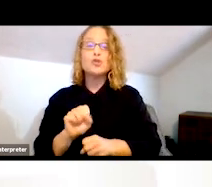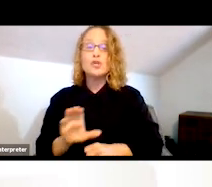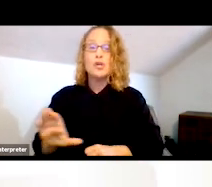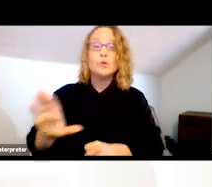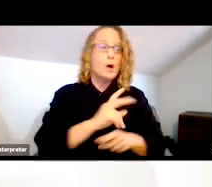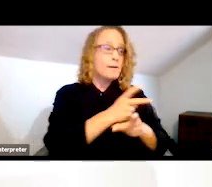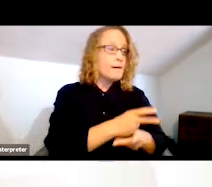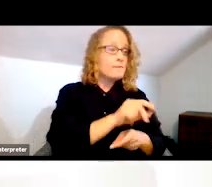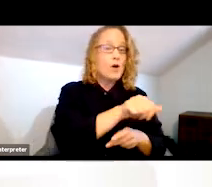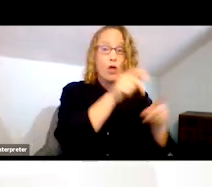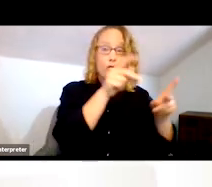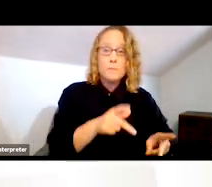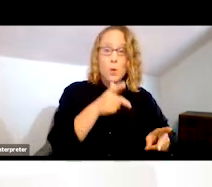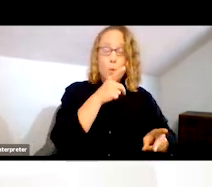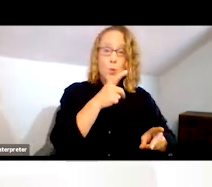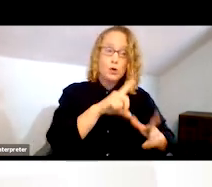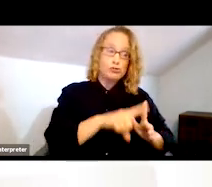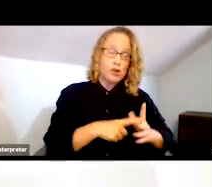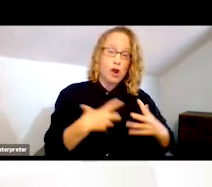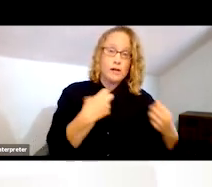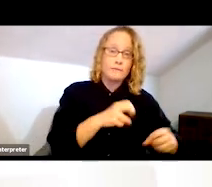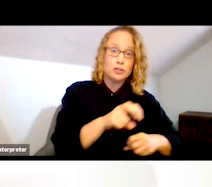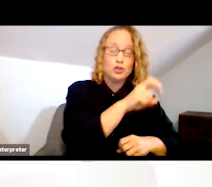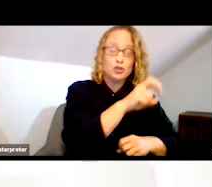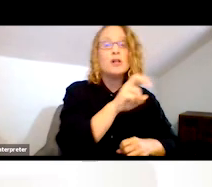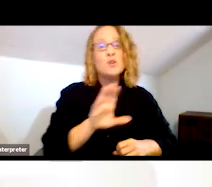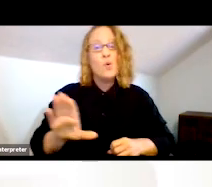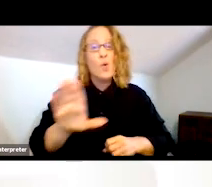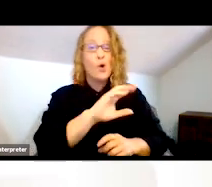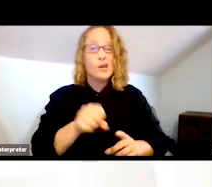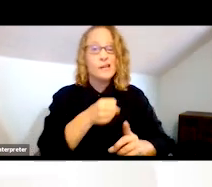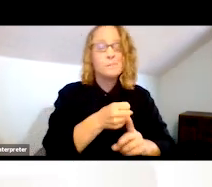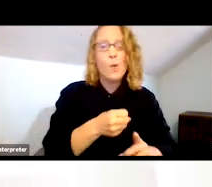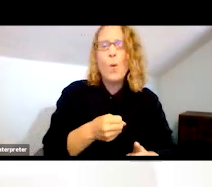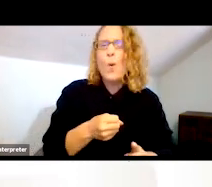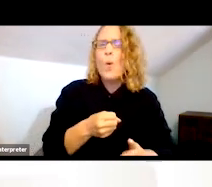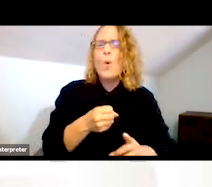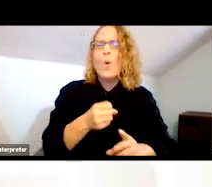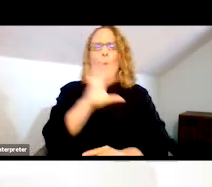to know that recovery is real. We do recover. And I'm sitting here in front of you today as living proof